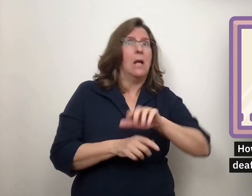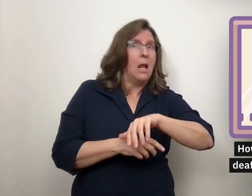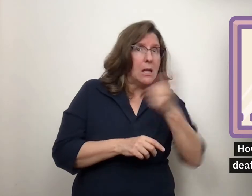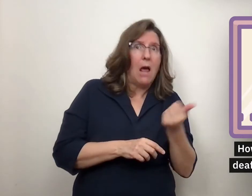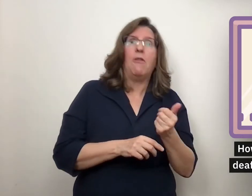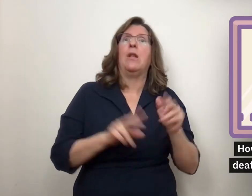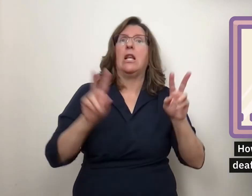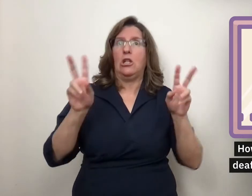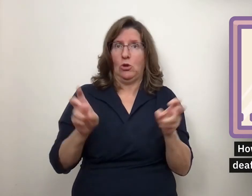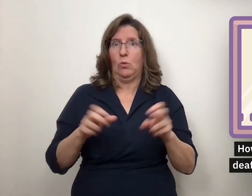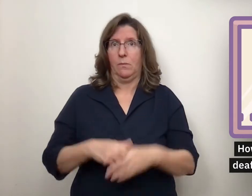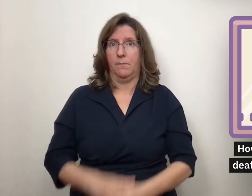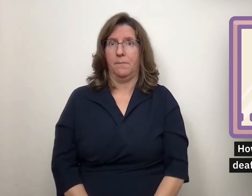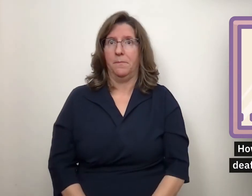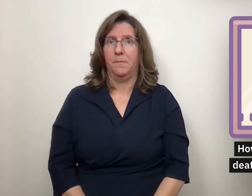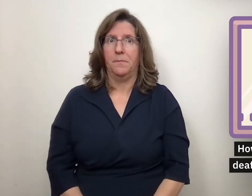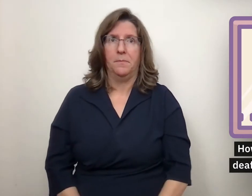These are important issues, and should not be overlooked.